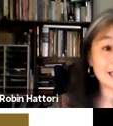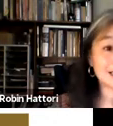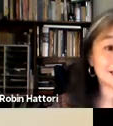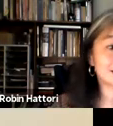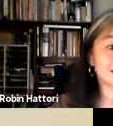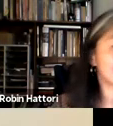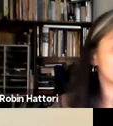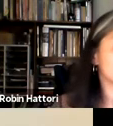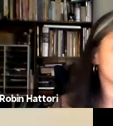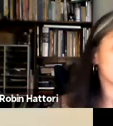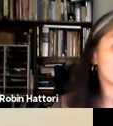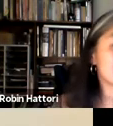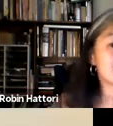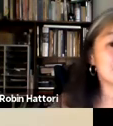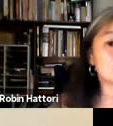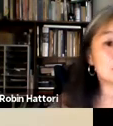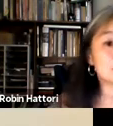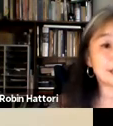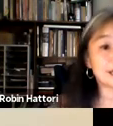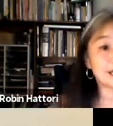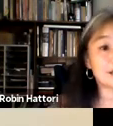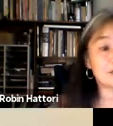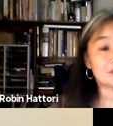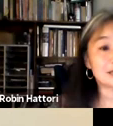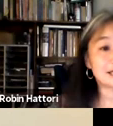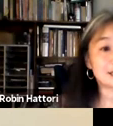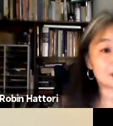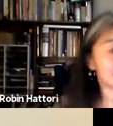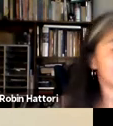days. They were not allowed to open the windows in this train,